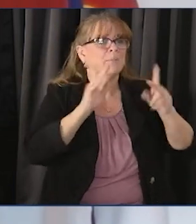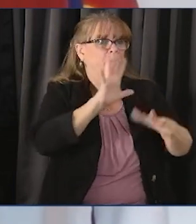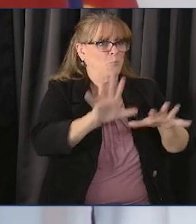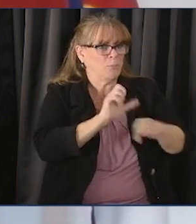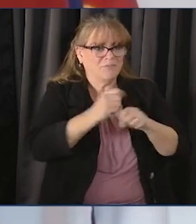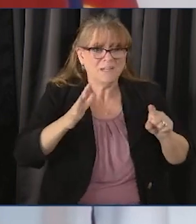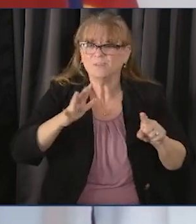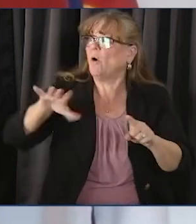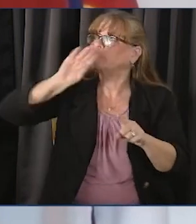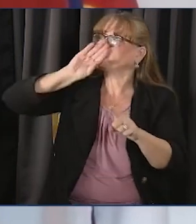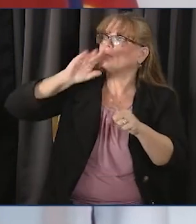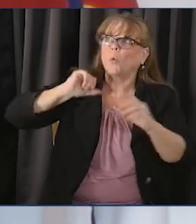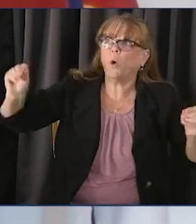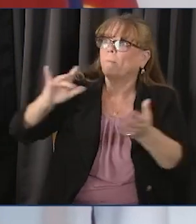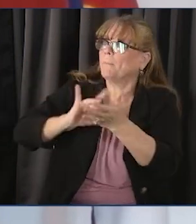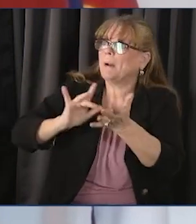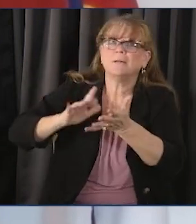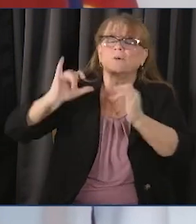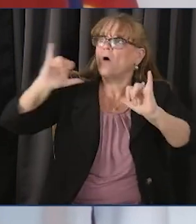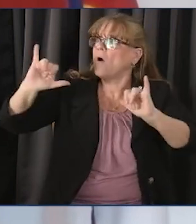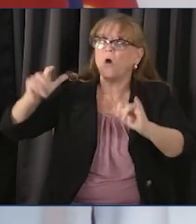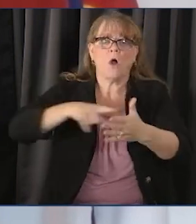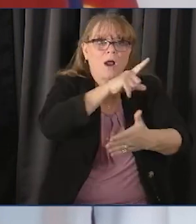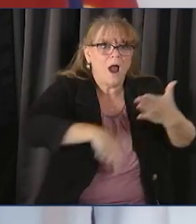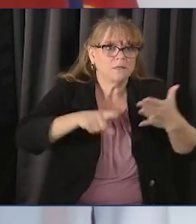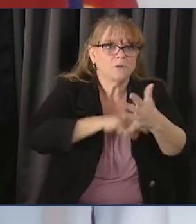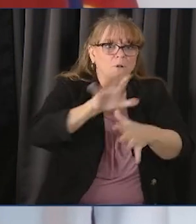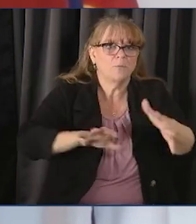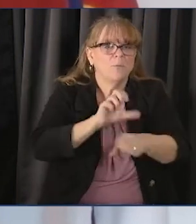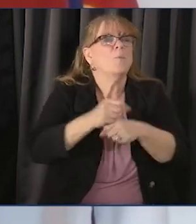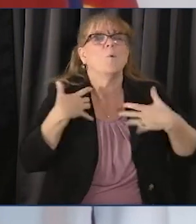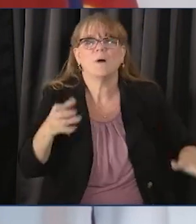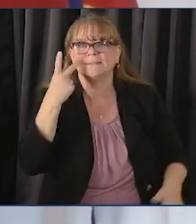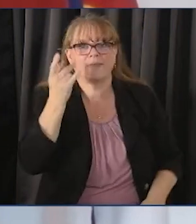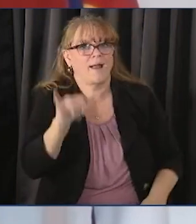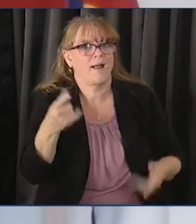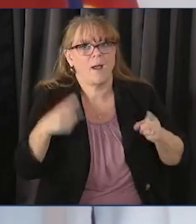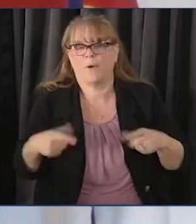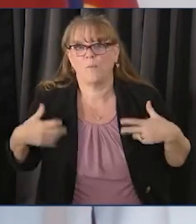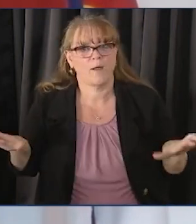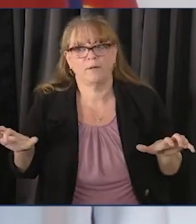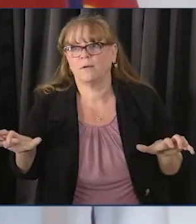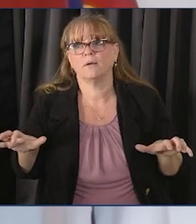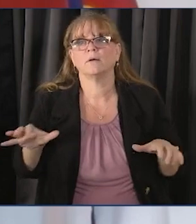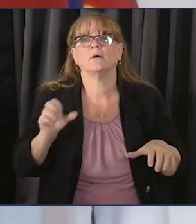We're in a race against the virus, a race against time, every dose counts, and there is no time to waste.